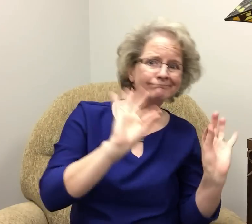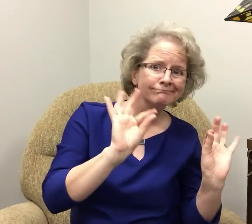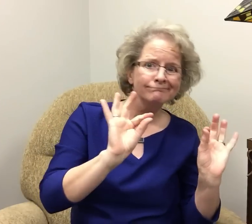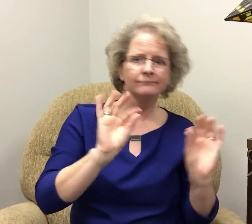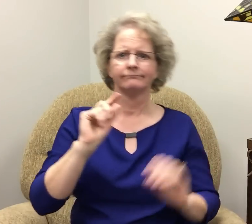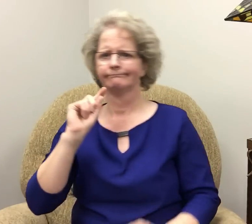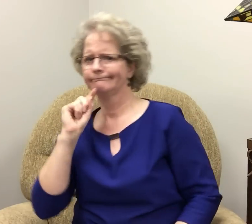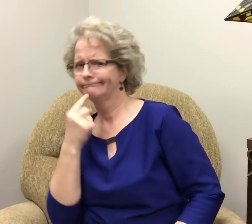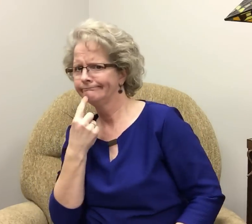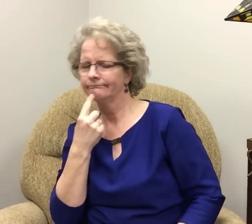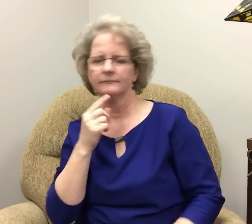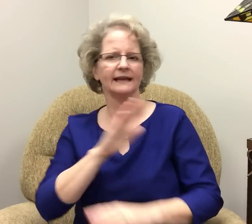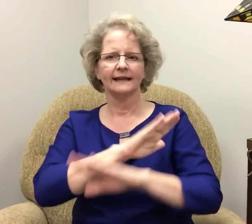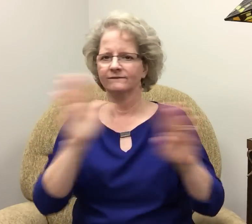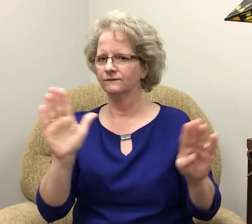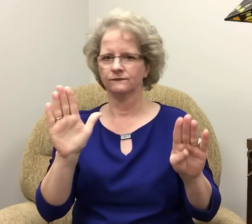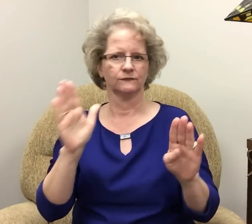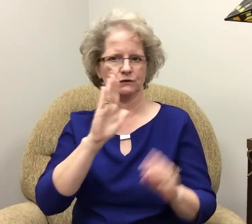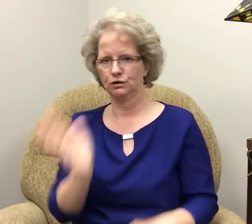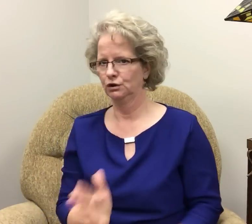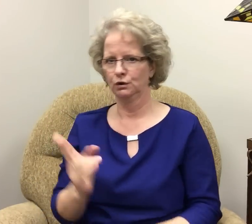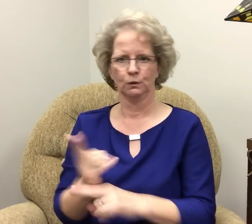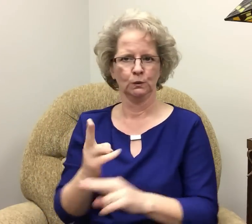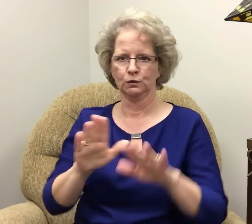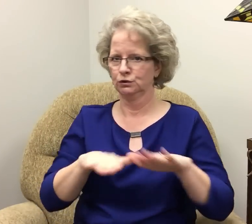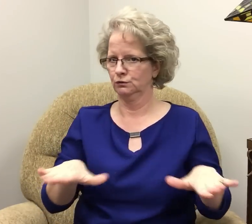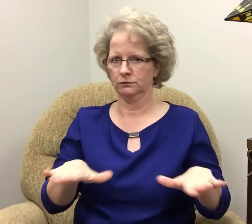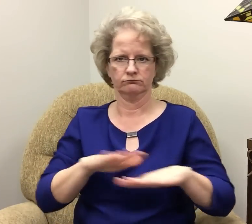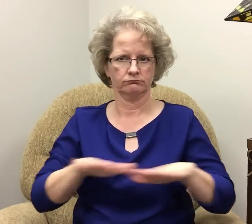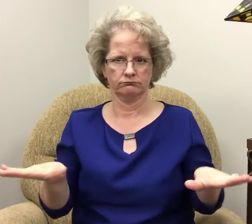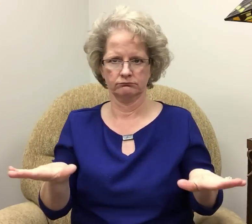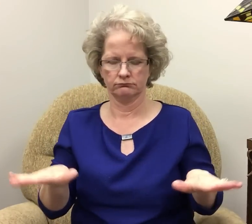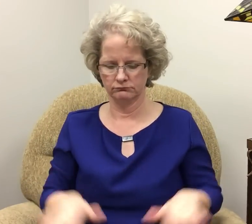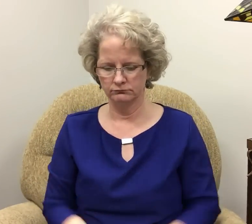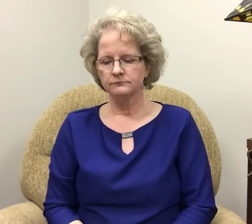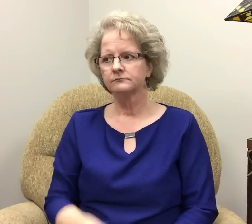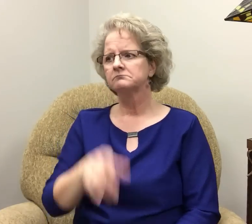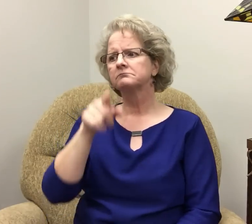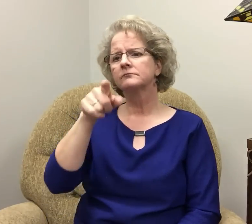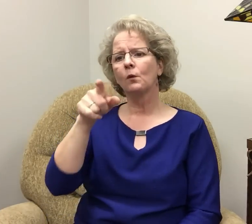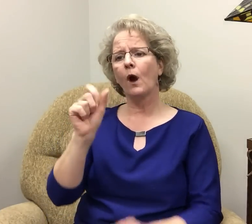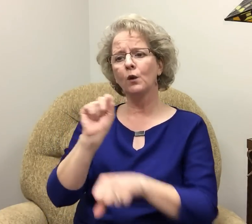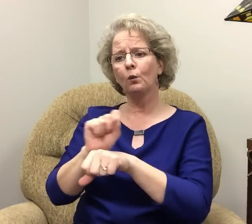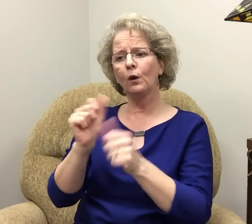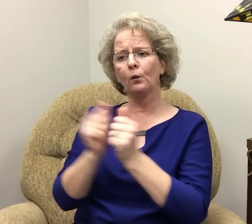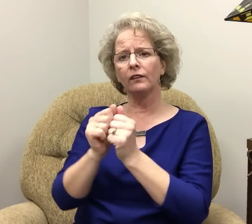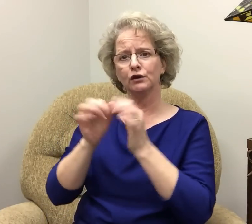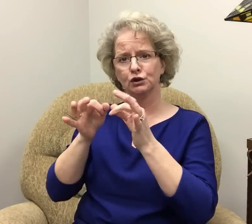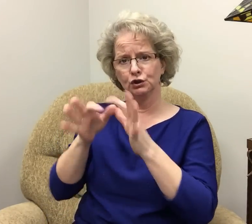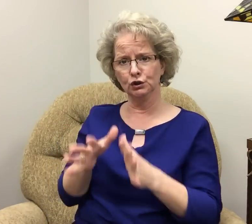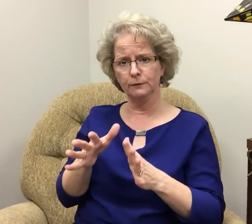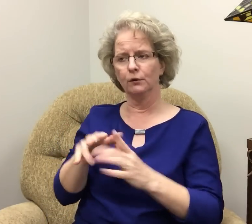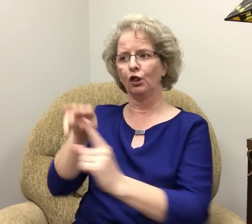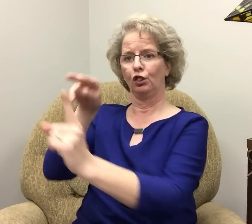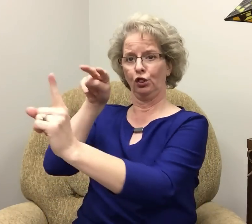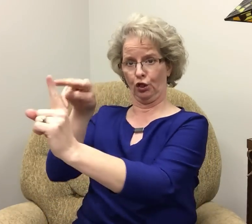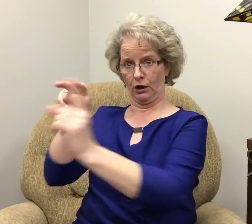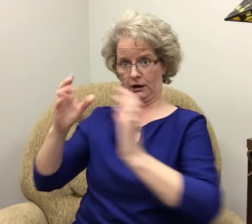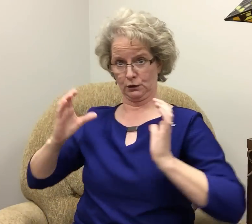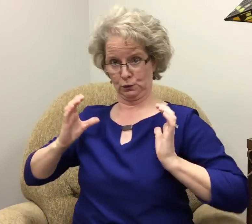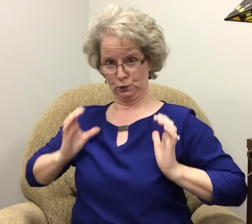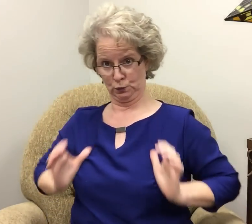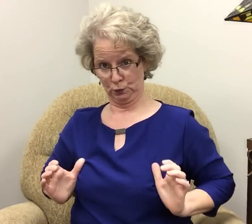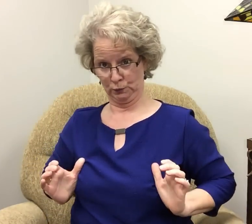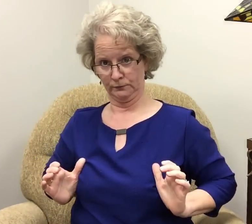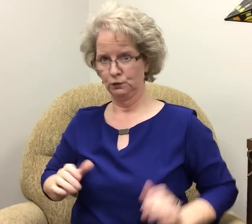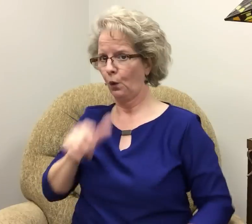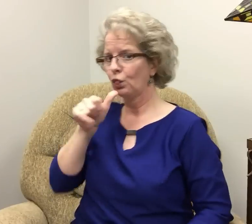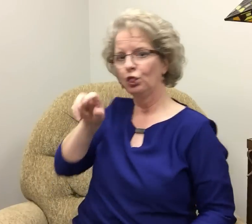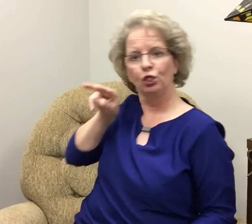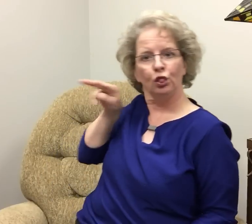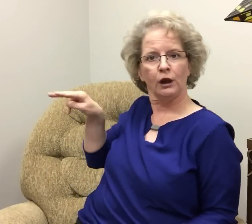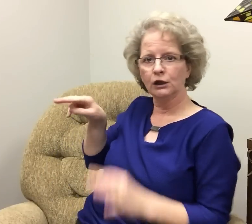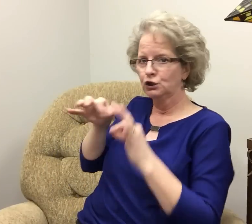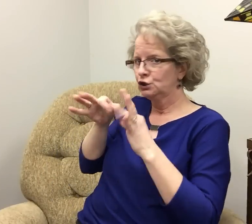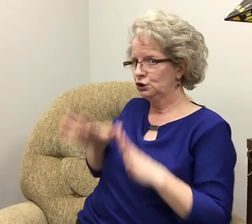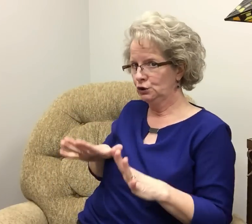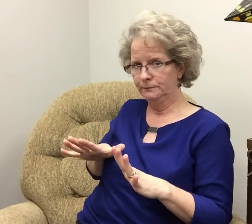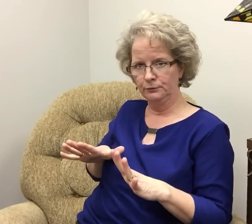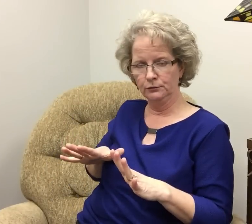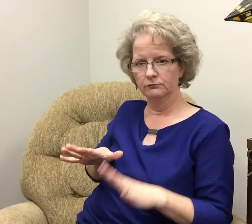for any situation from the most mild to the most serious.